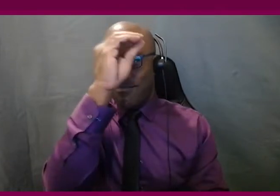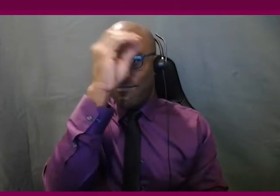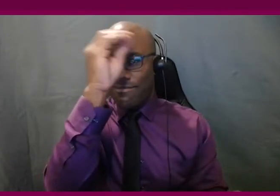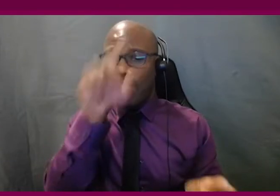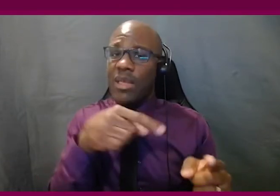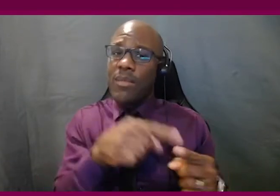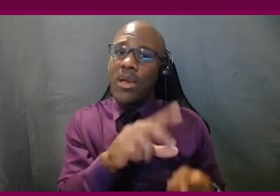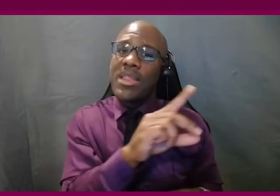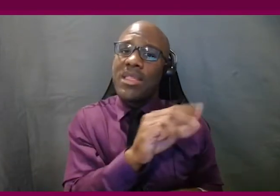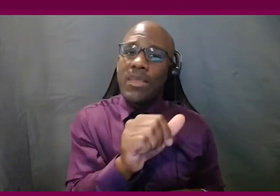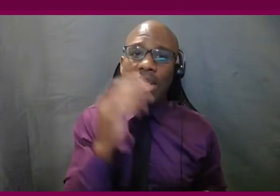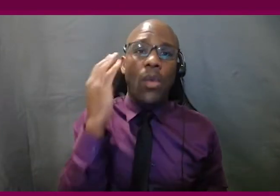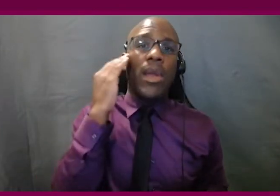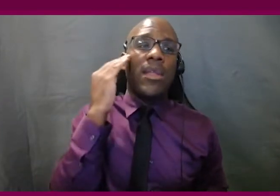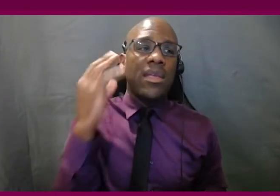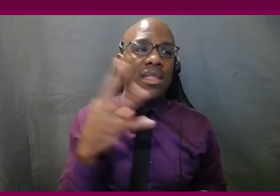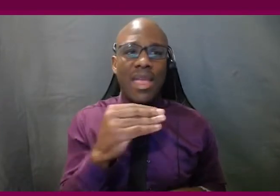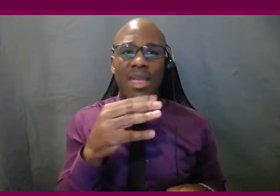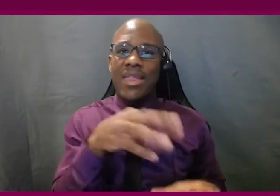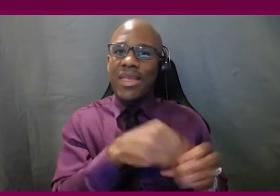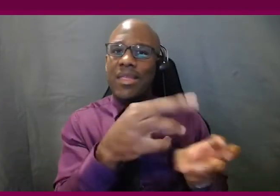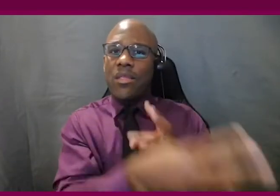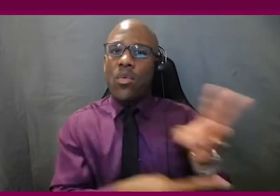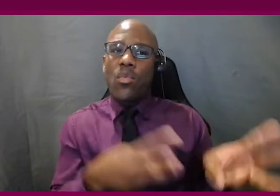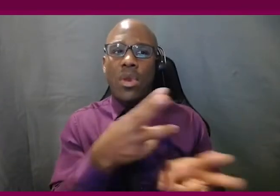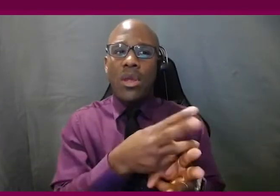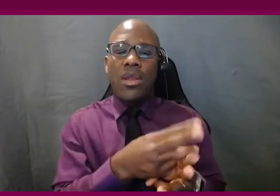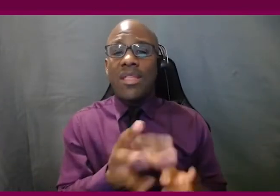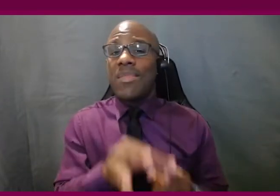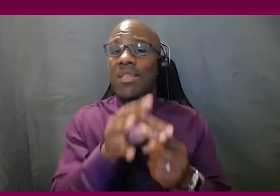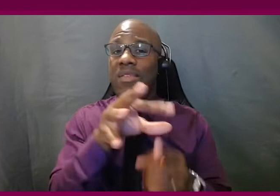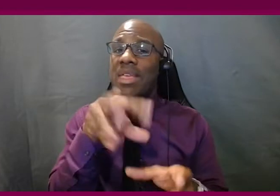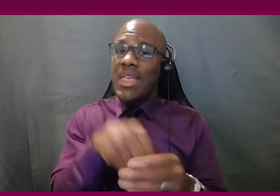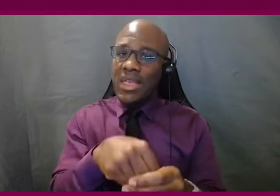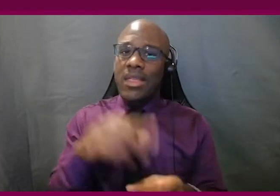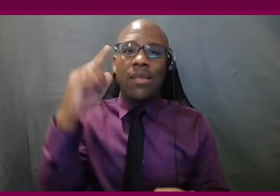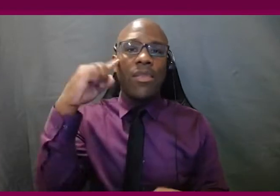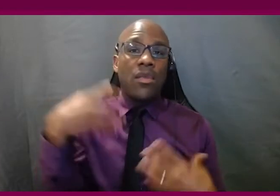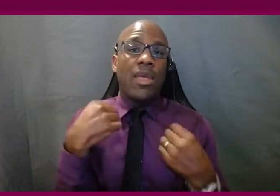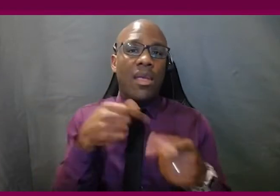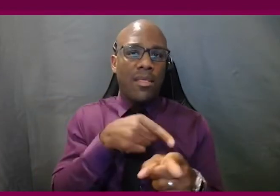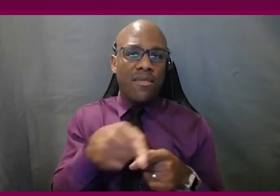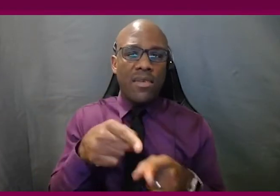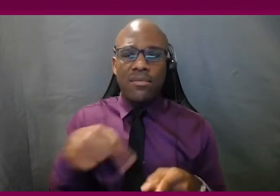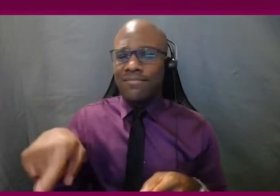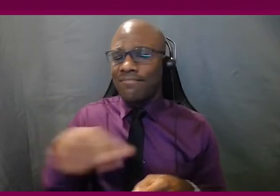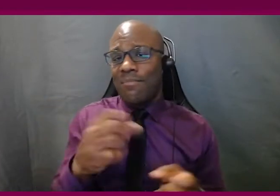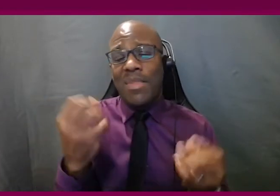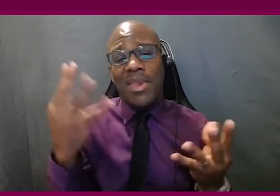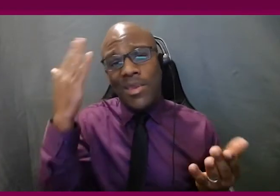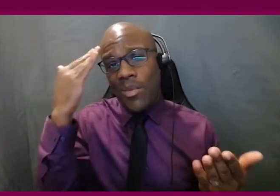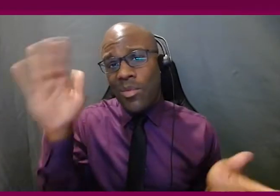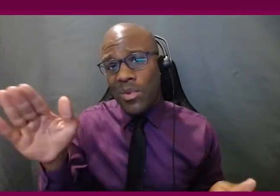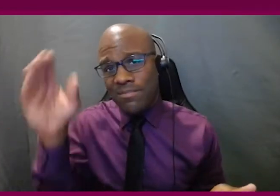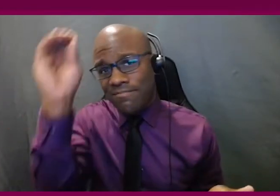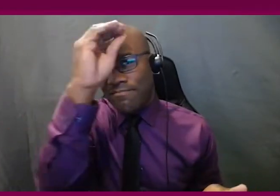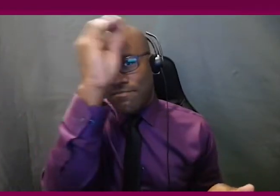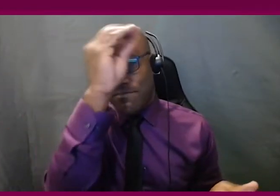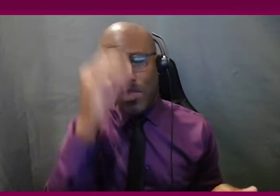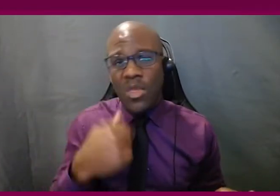So kind of found my way into art therapy and used my own artistic process to process my